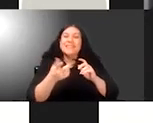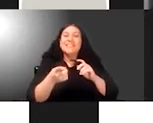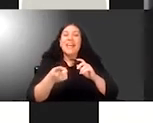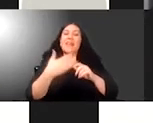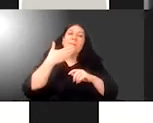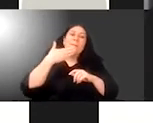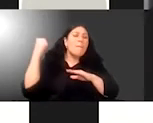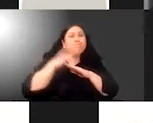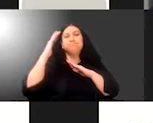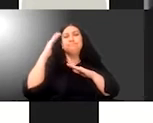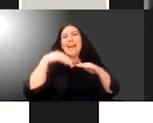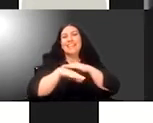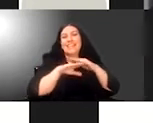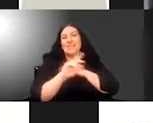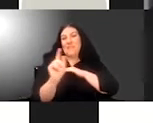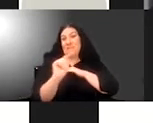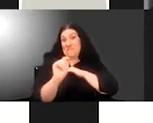The one in Japan. Well...